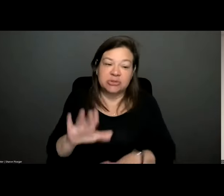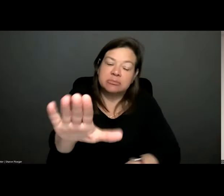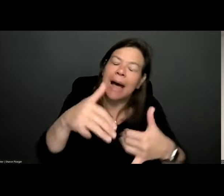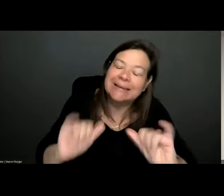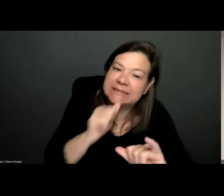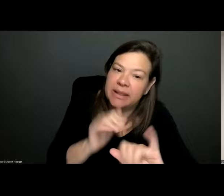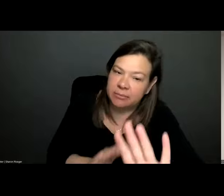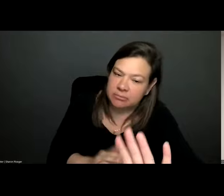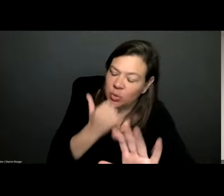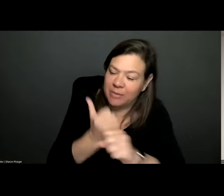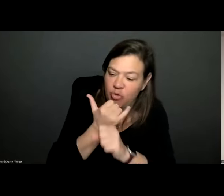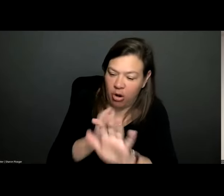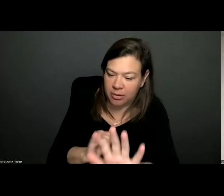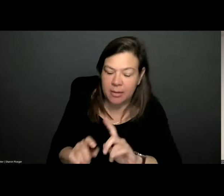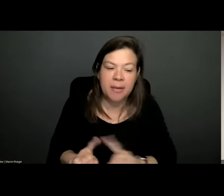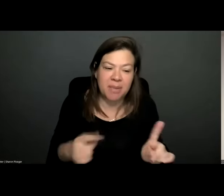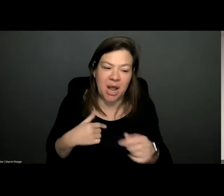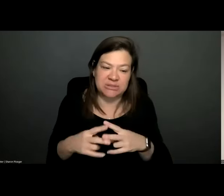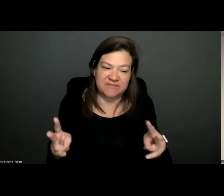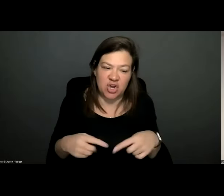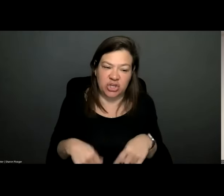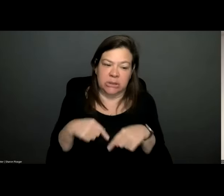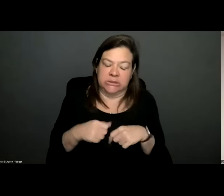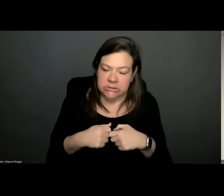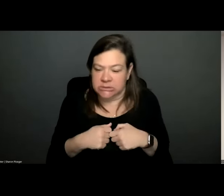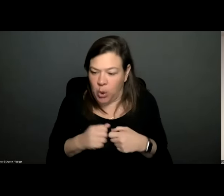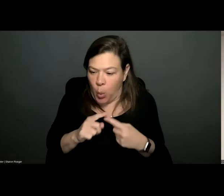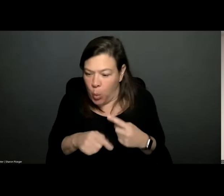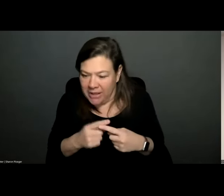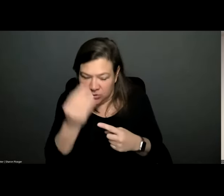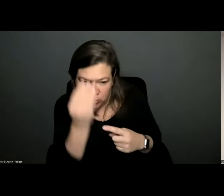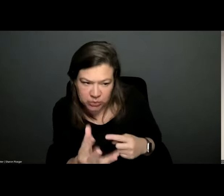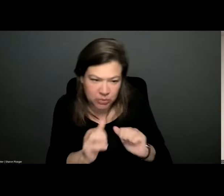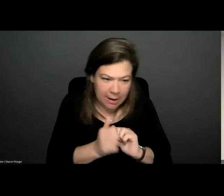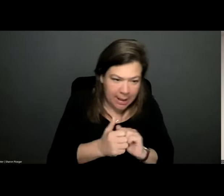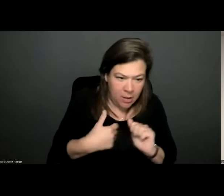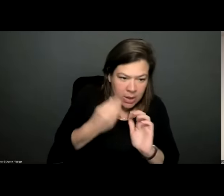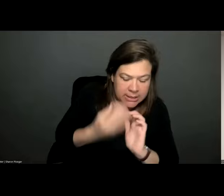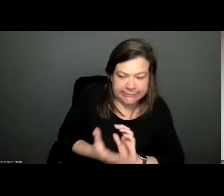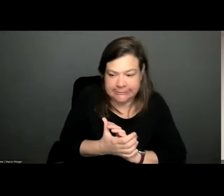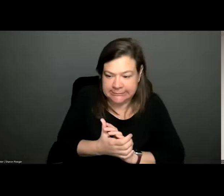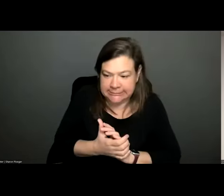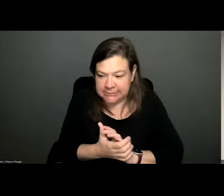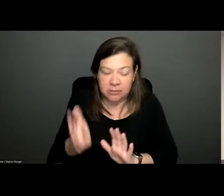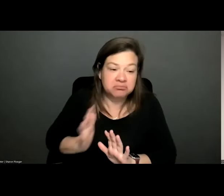but I was really anxious about when to disclose, how I would disclose. Okay, you know? And once upon a time, I made the decision